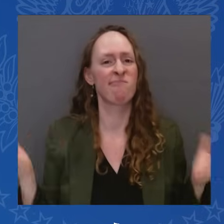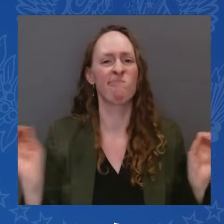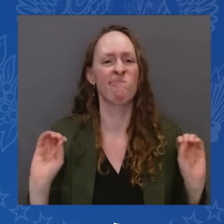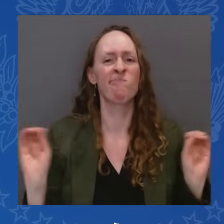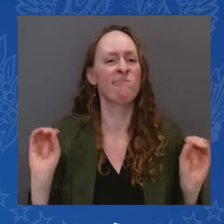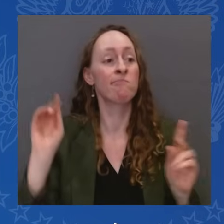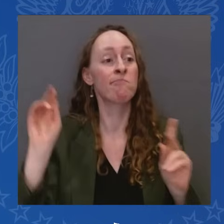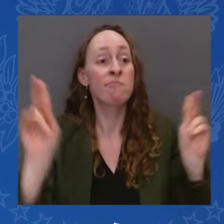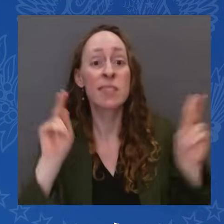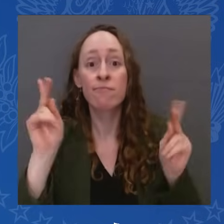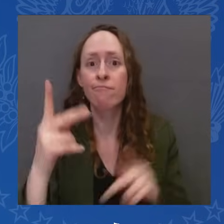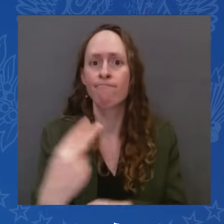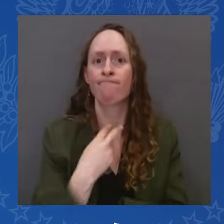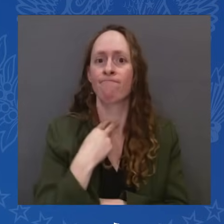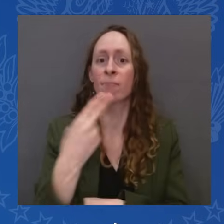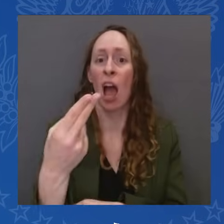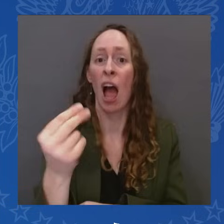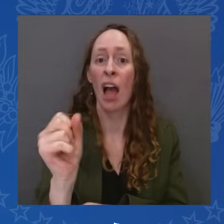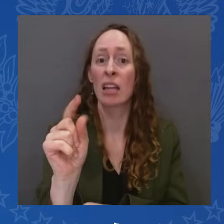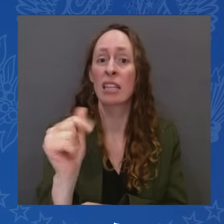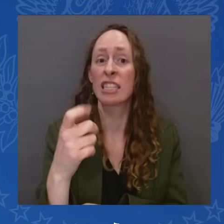is an absolute tragedy. And Israel has stated its intent,